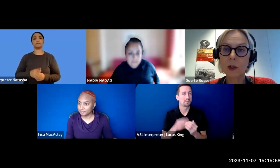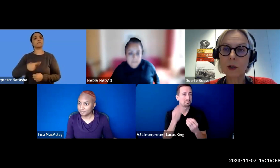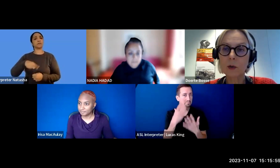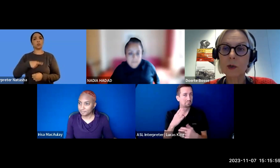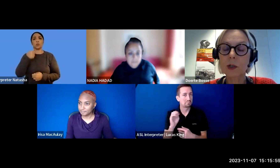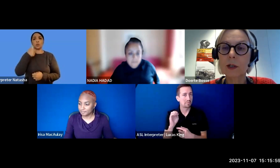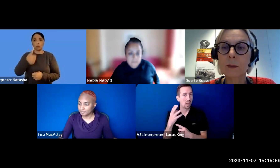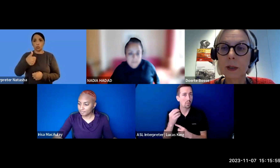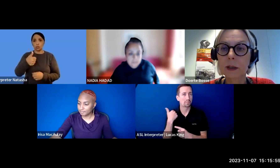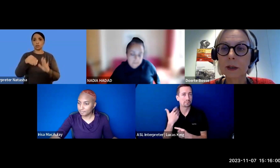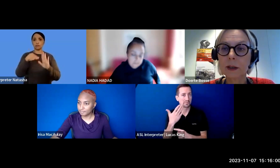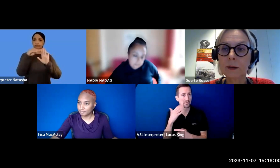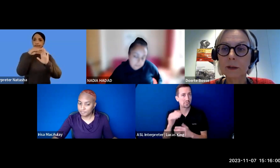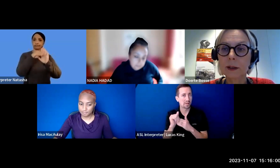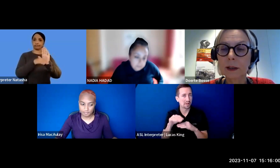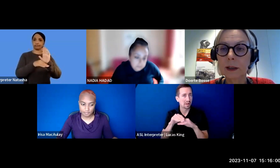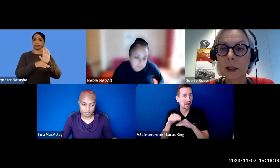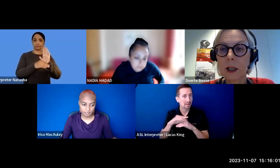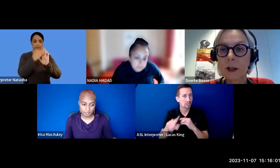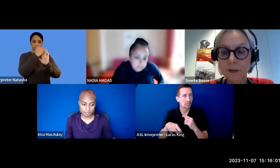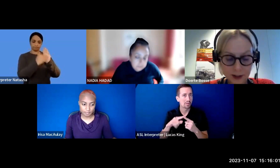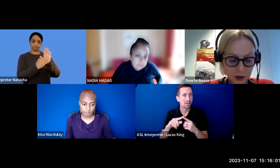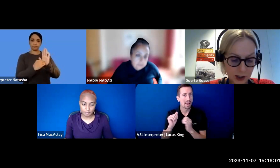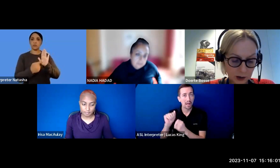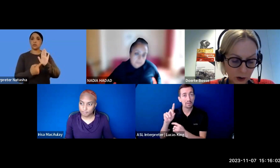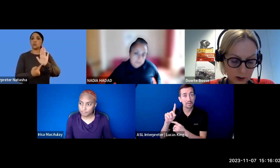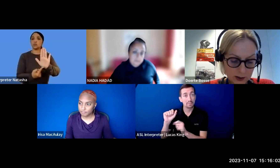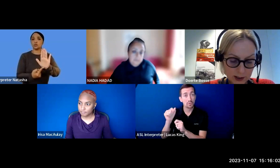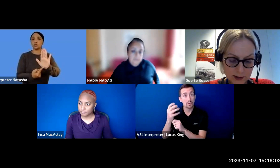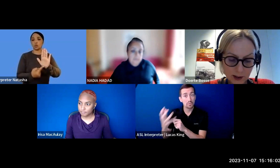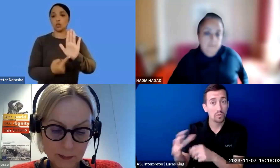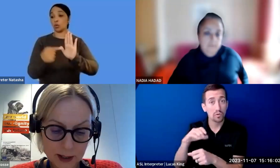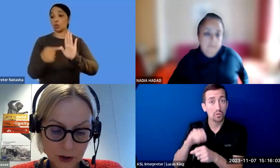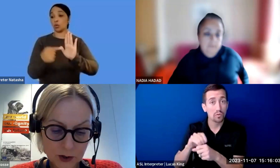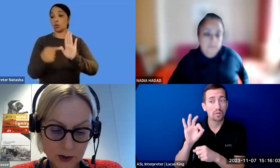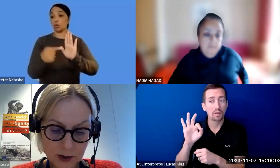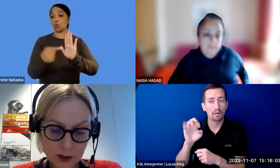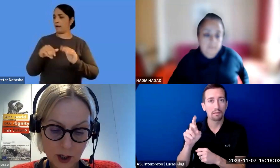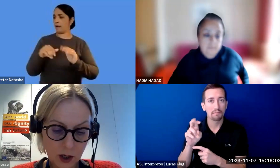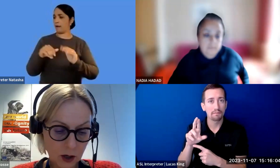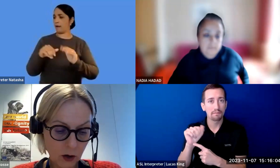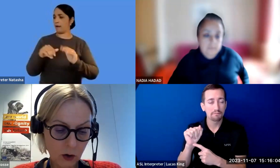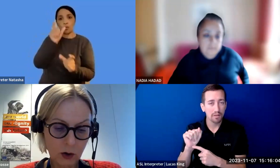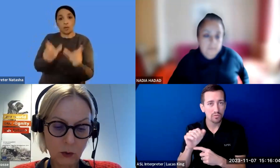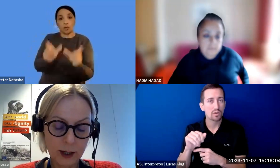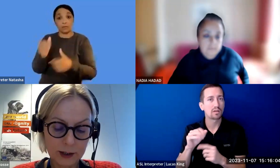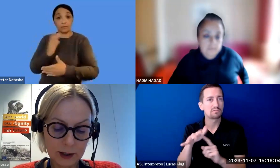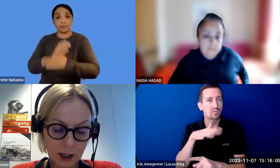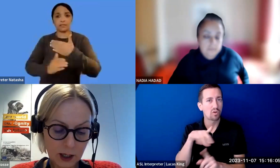on how to include disabilities in fragile context. I mentioned this already.